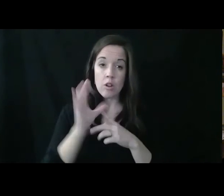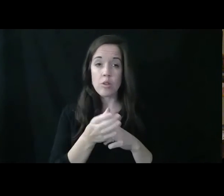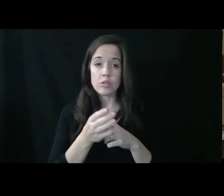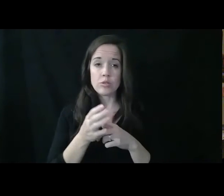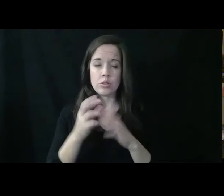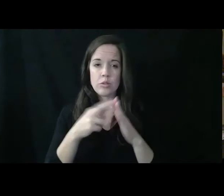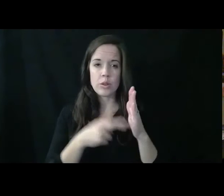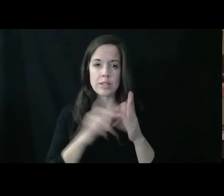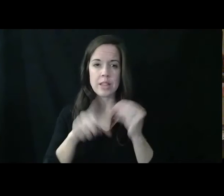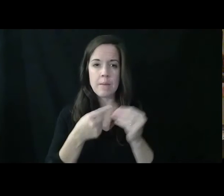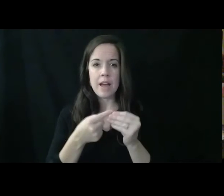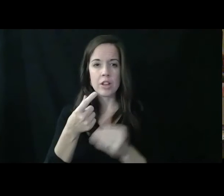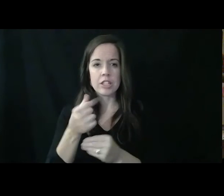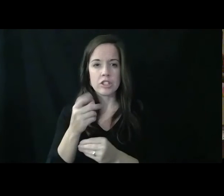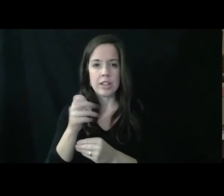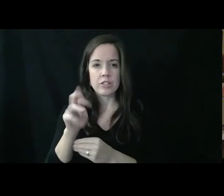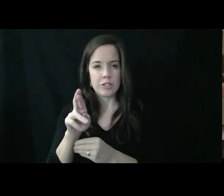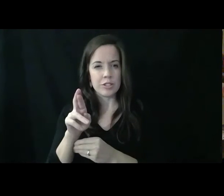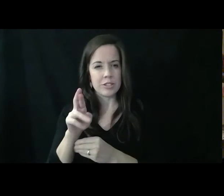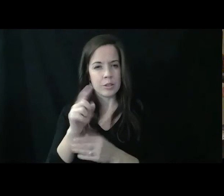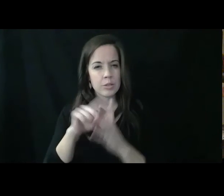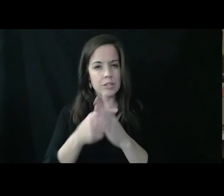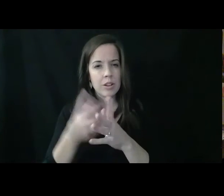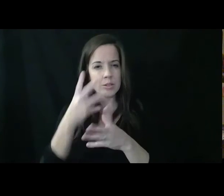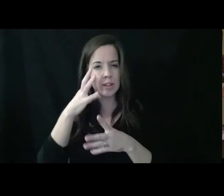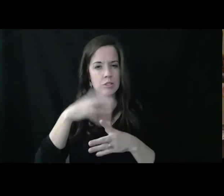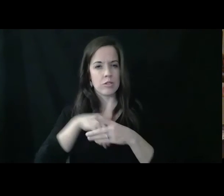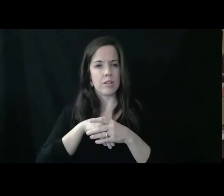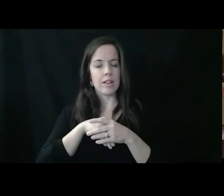something that she was starting to internalize. And sort of the horror at that realization.